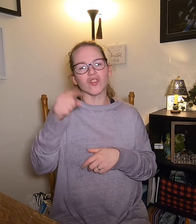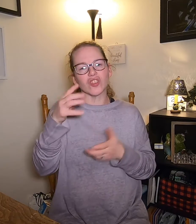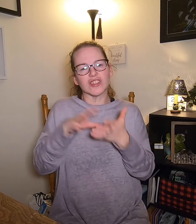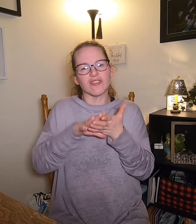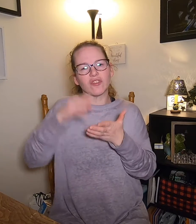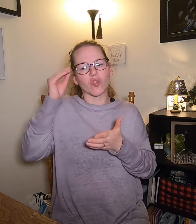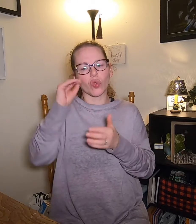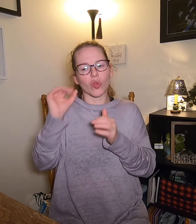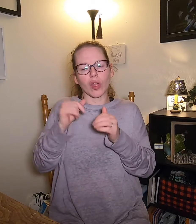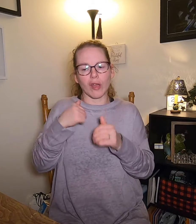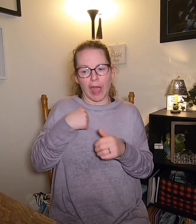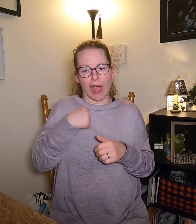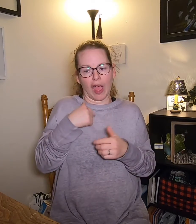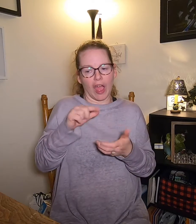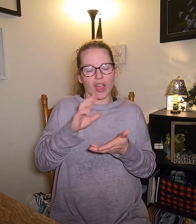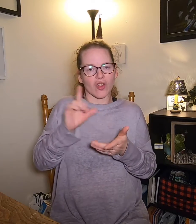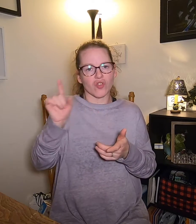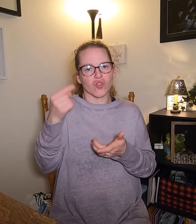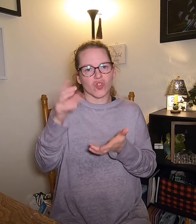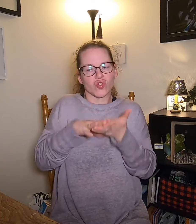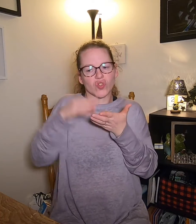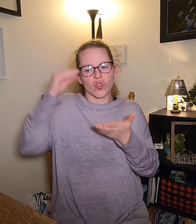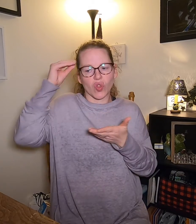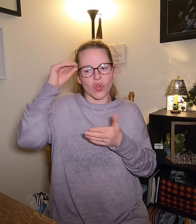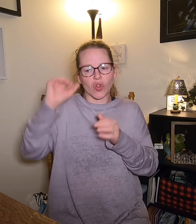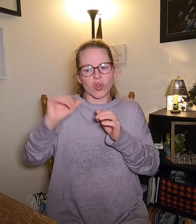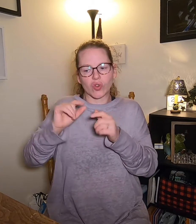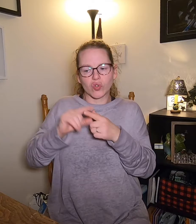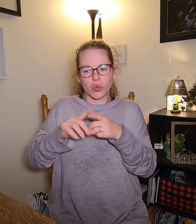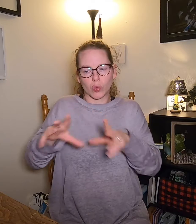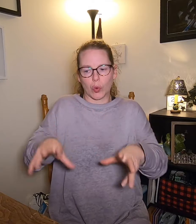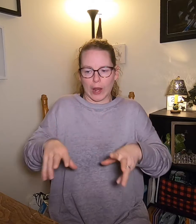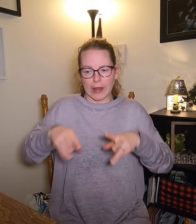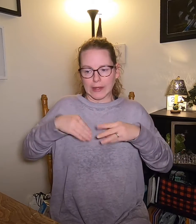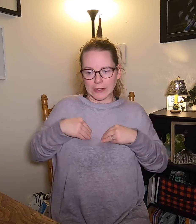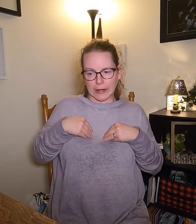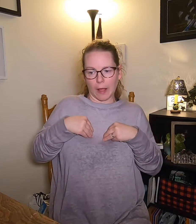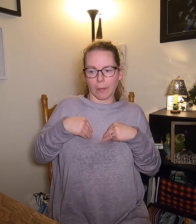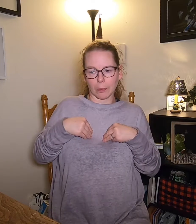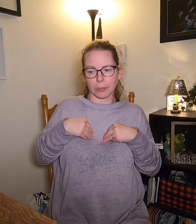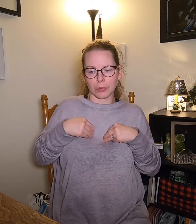I just come to learn to accept there